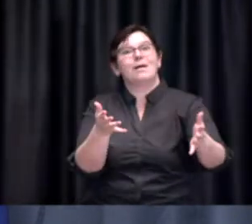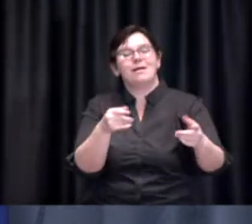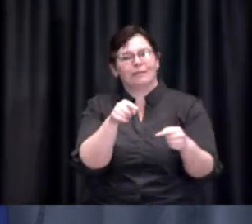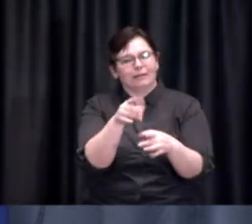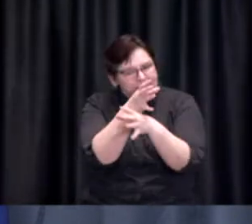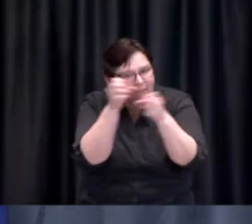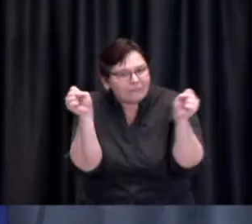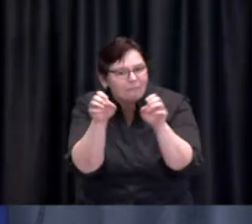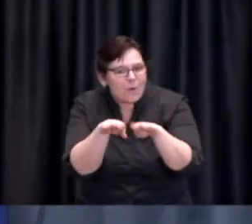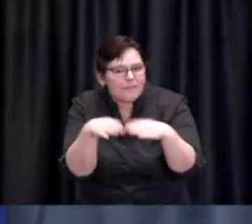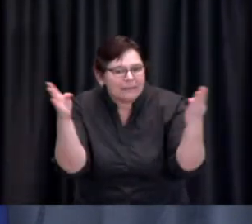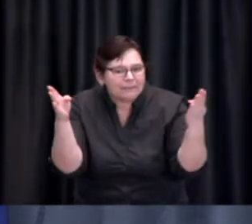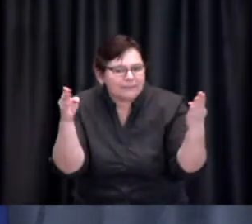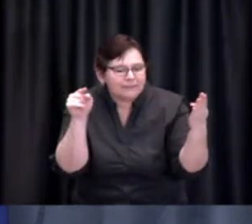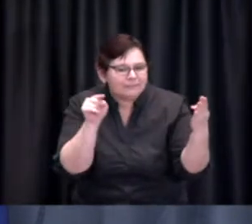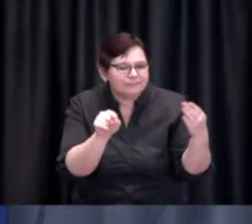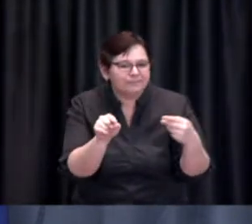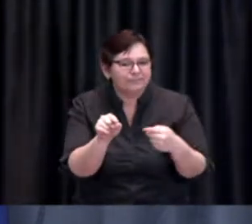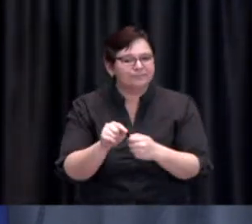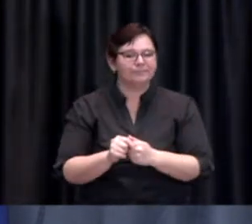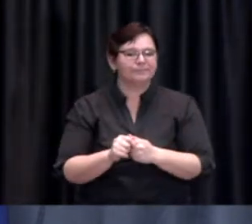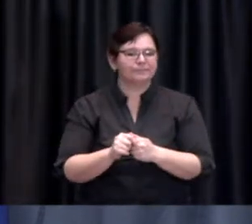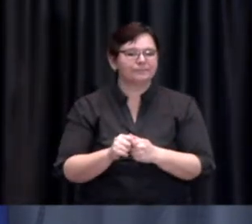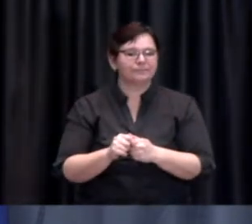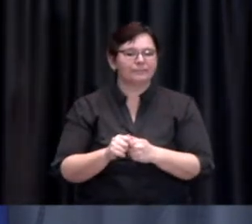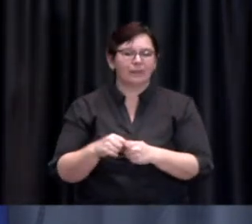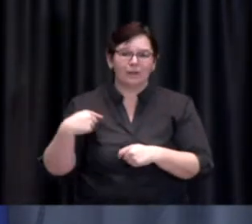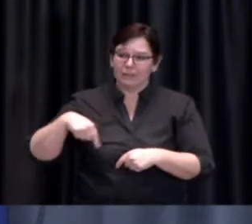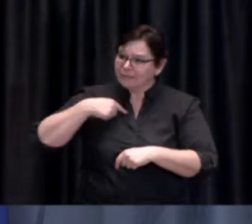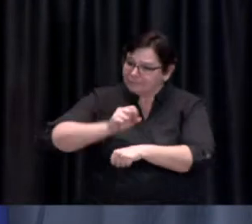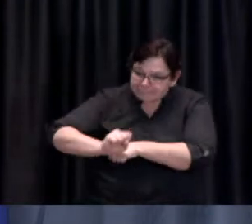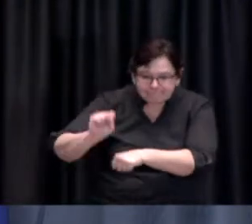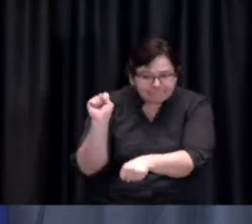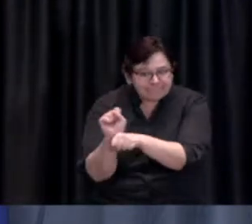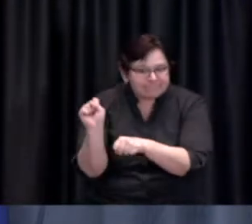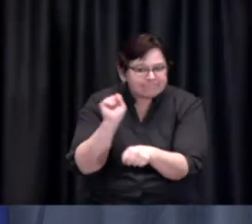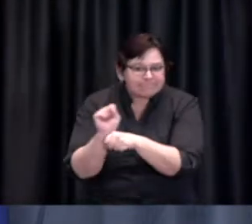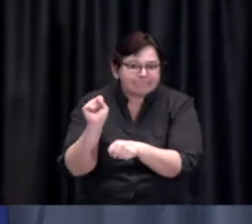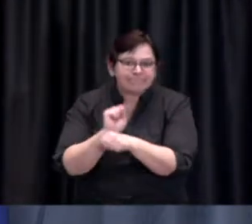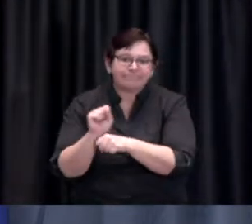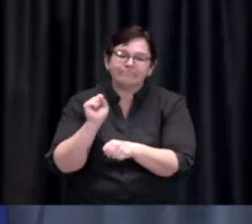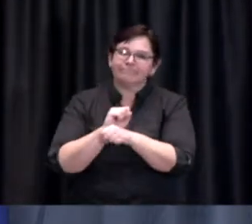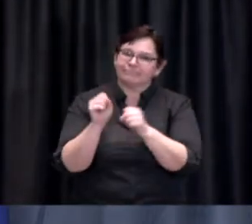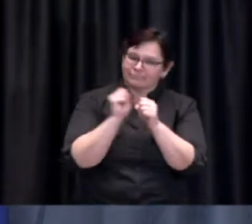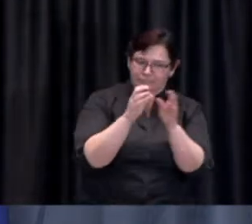and all that goes with that, and we've been working as well on a plan citywide to give a boost to the whole city